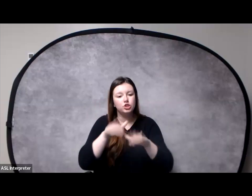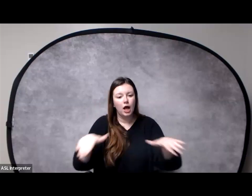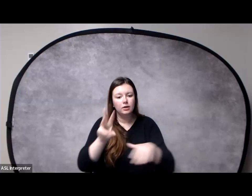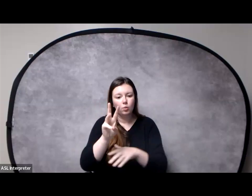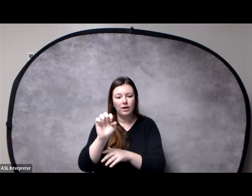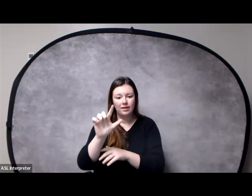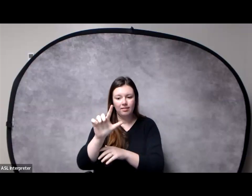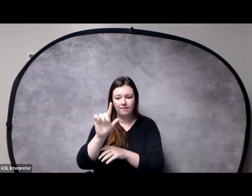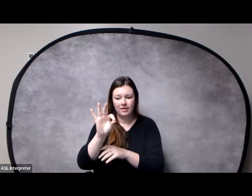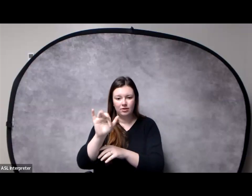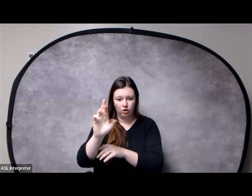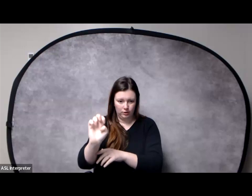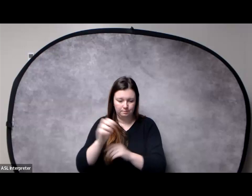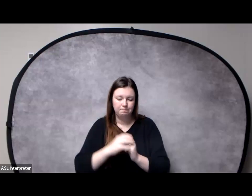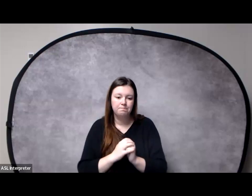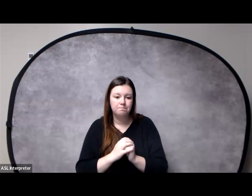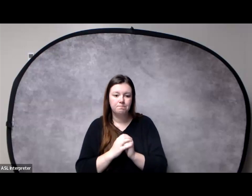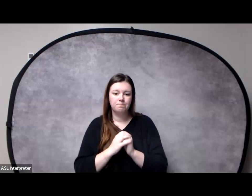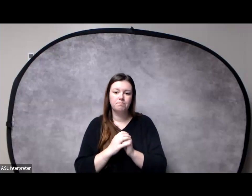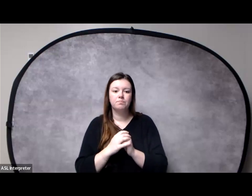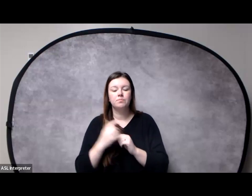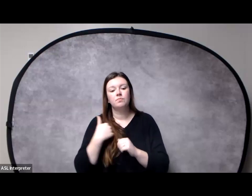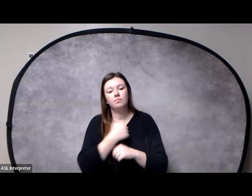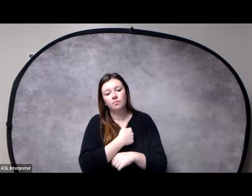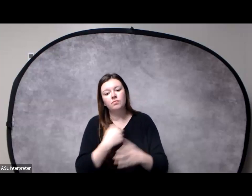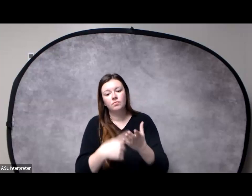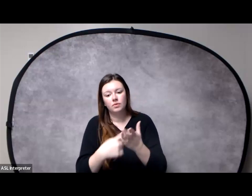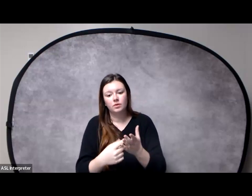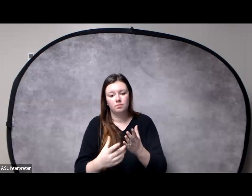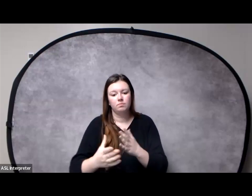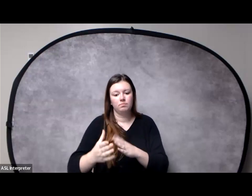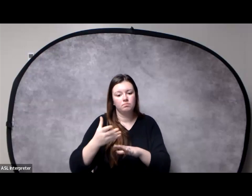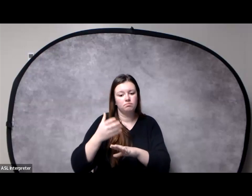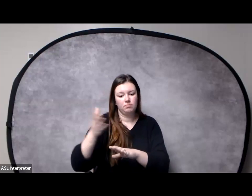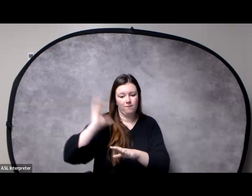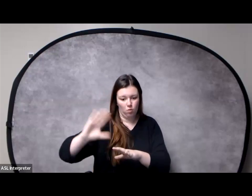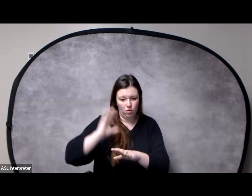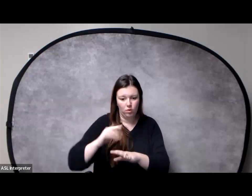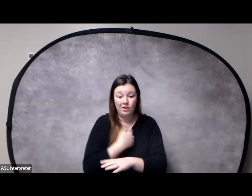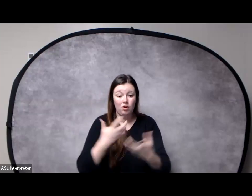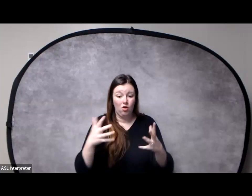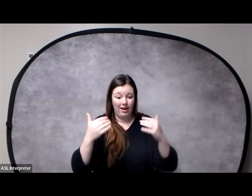As we talked about up front, we have existing 504 regulations and the Department clearly